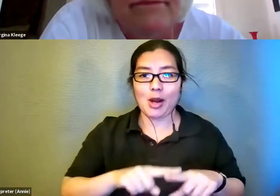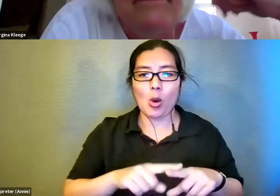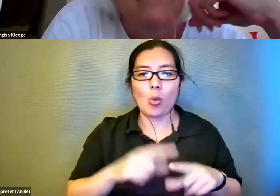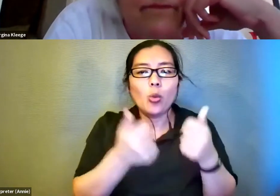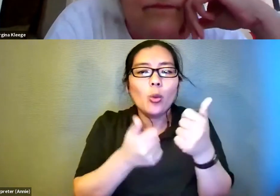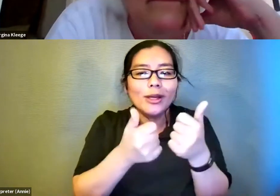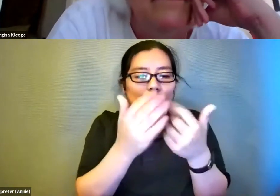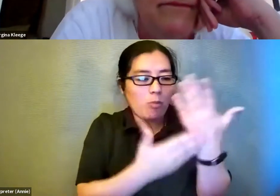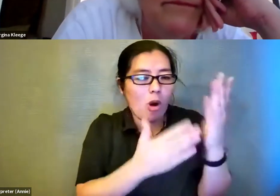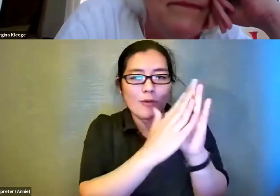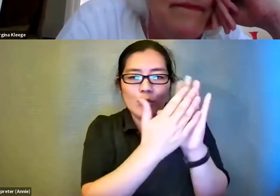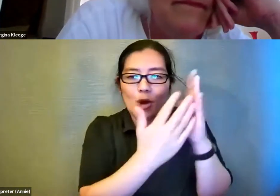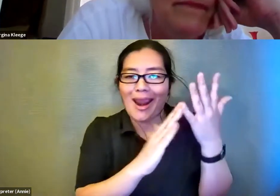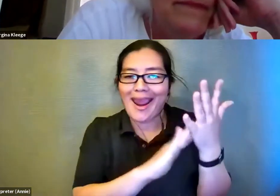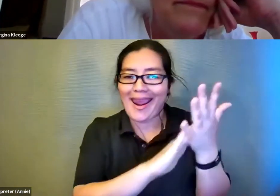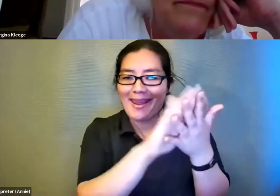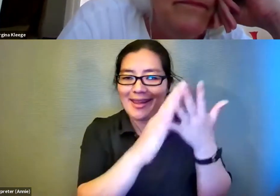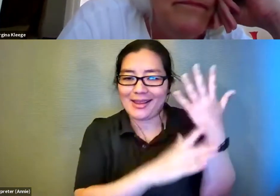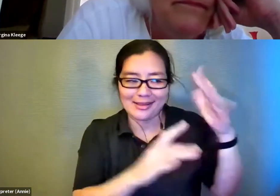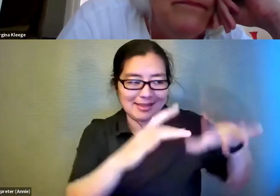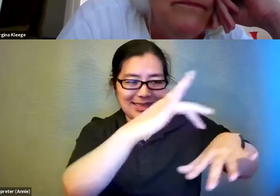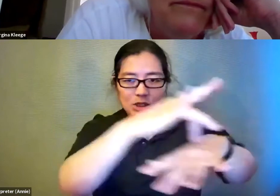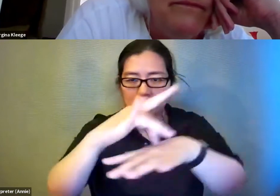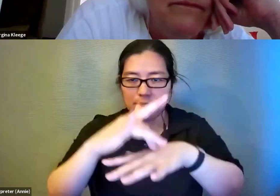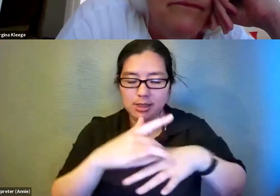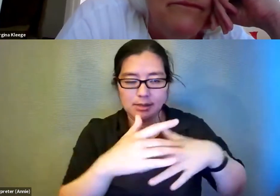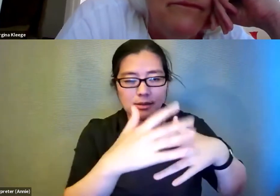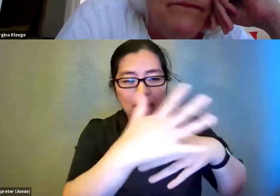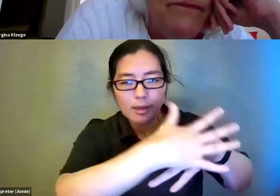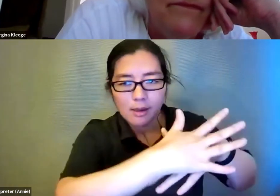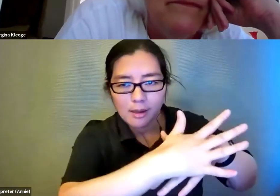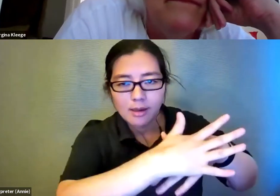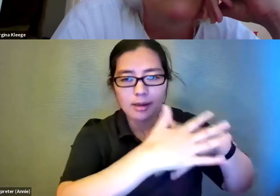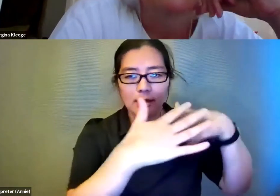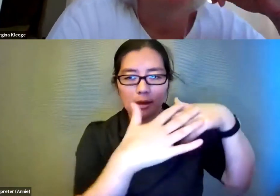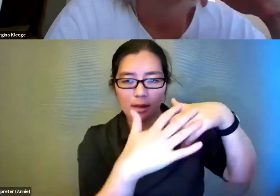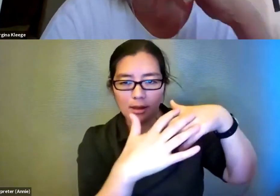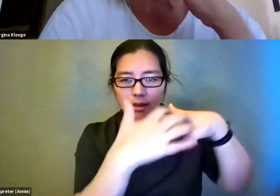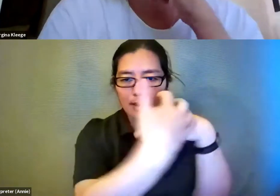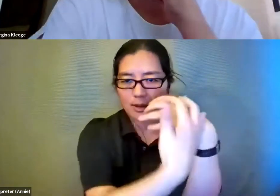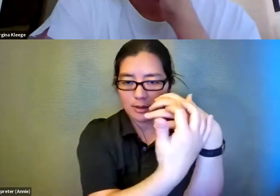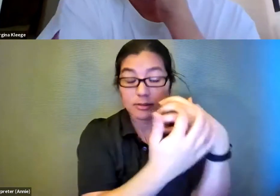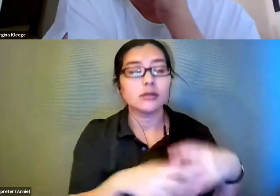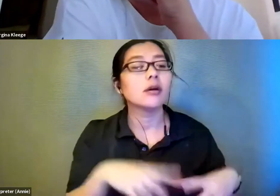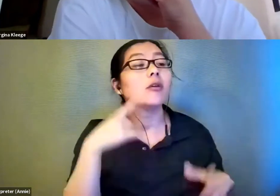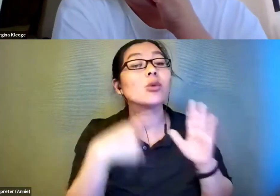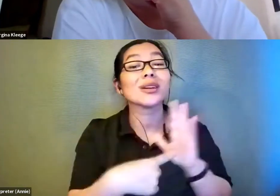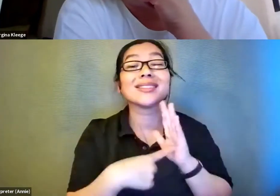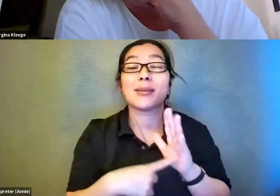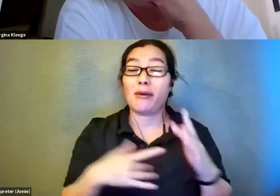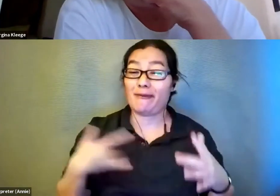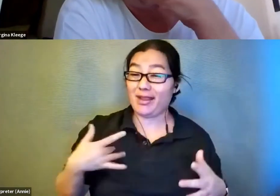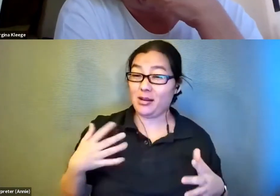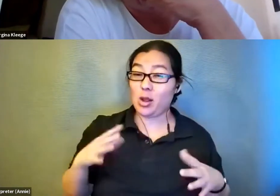surface of the object. Like the rocking of the water, you know, and feeling like you, you